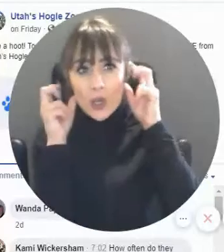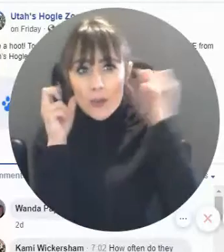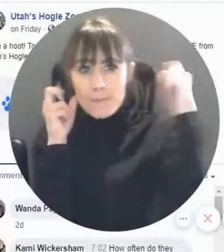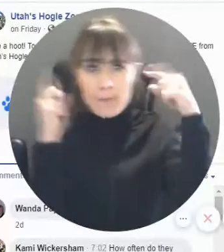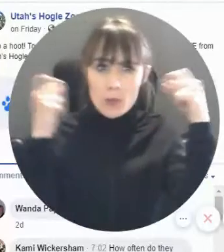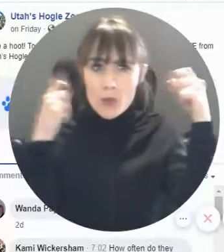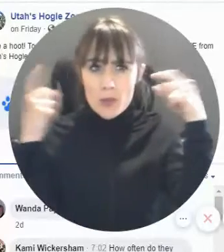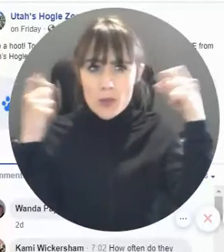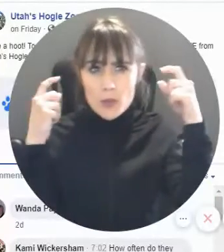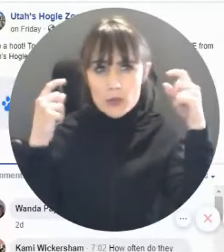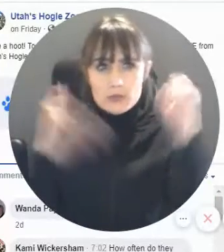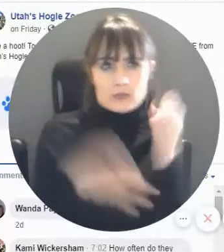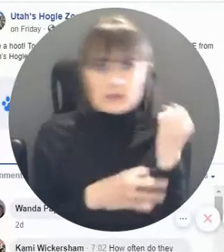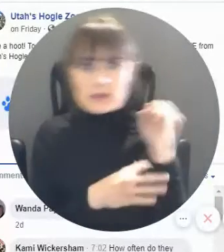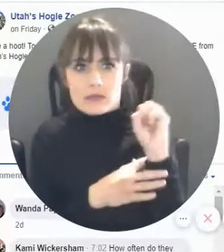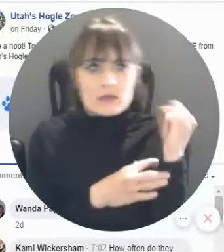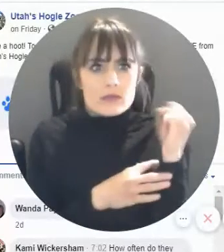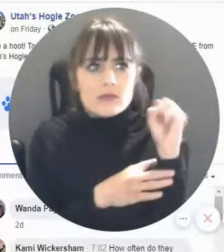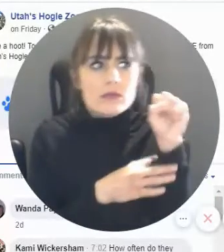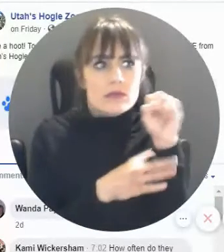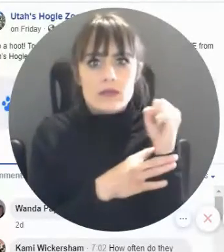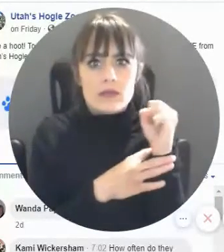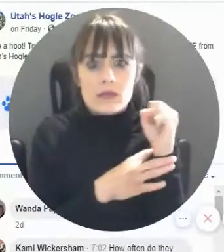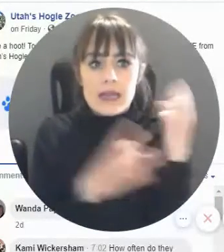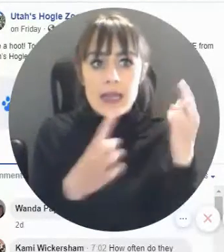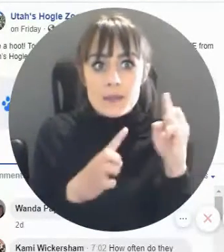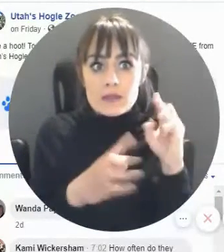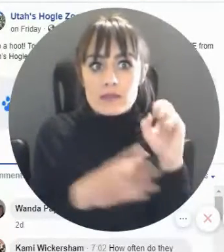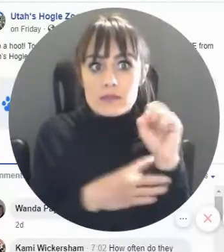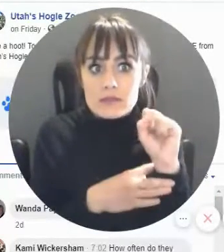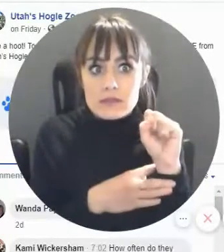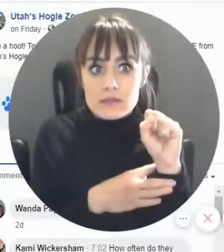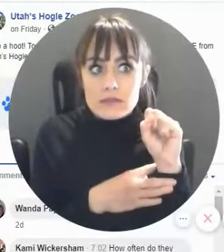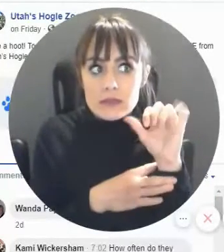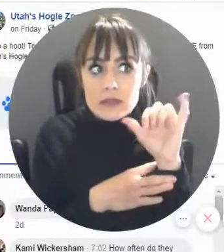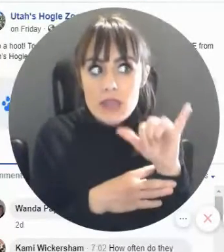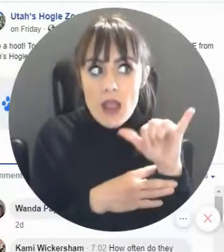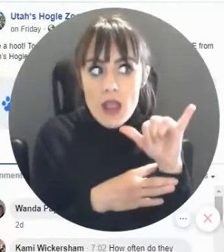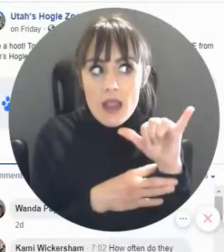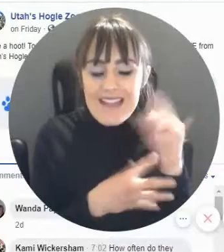So, once still, they've heard the sound in both ears. So that means they're looking straight at their prey.